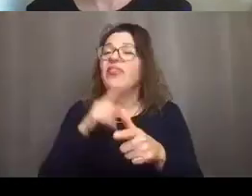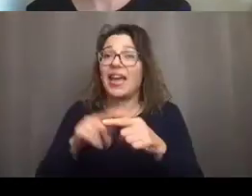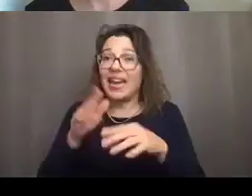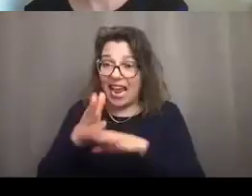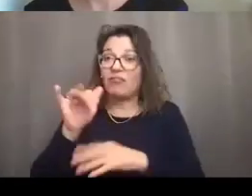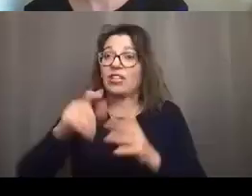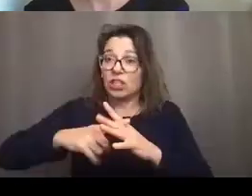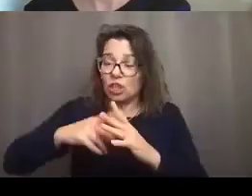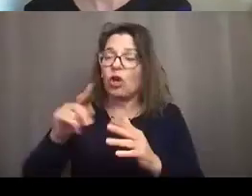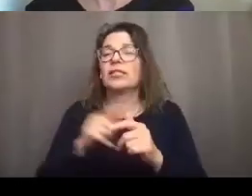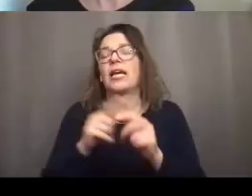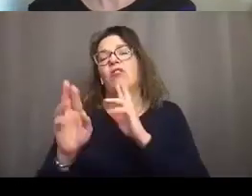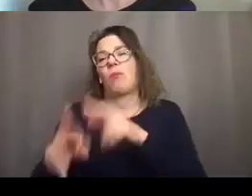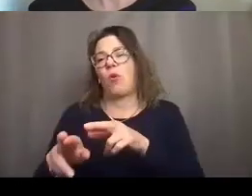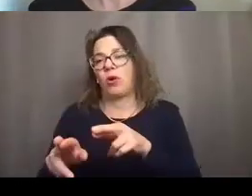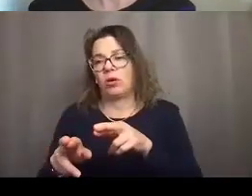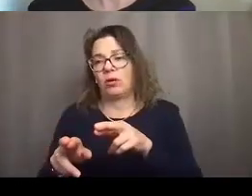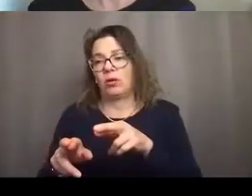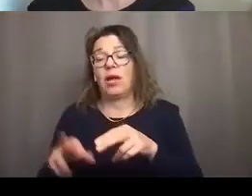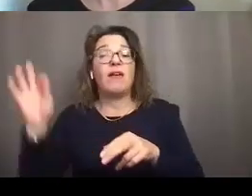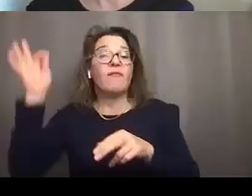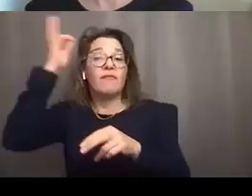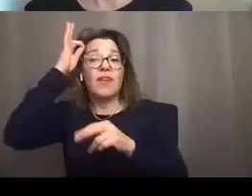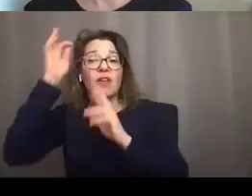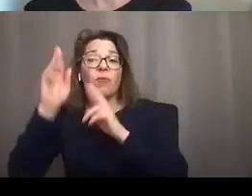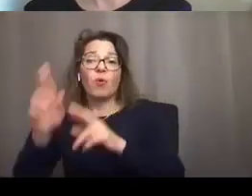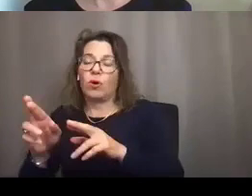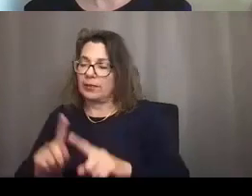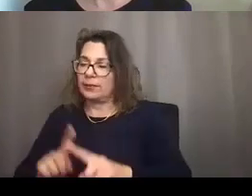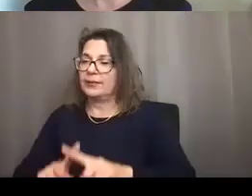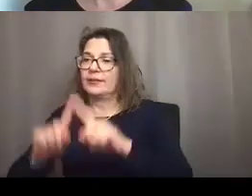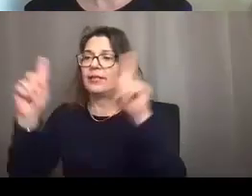Federal Reporter is a very different process,